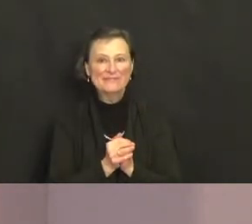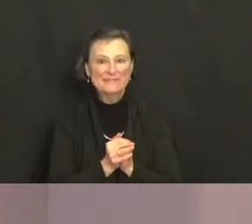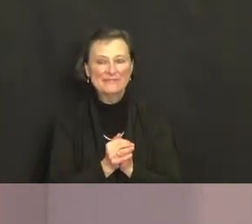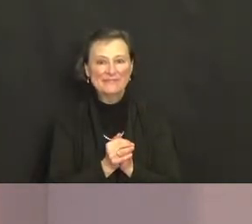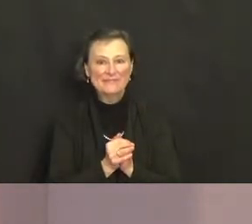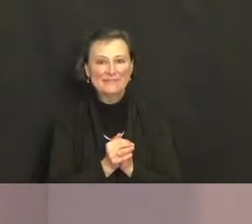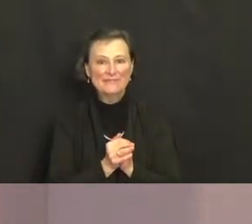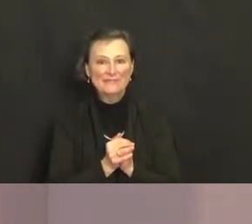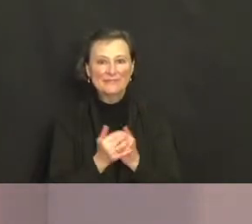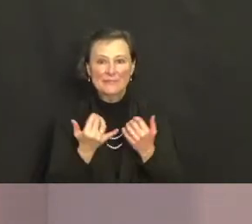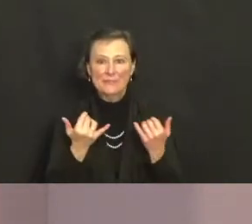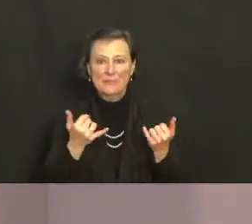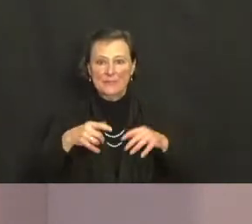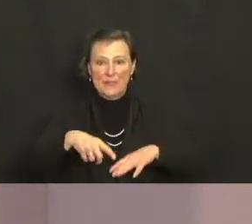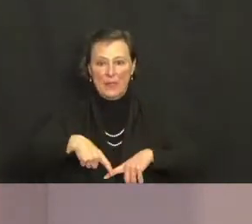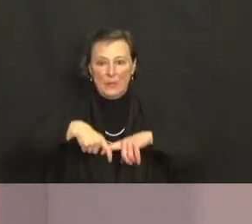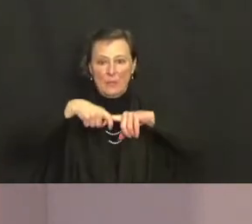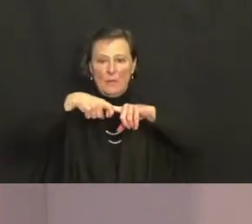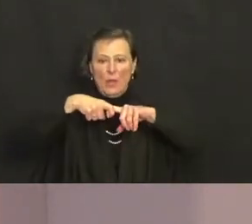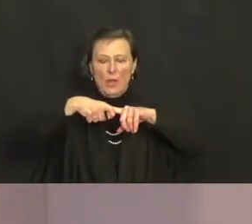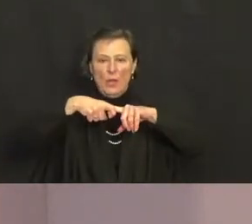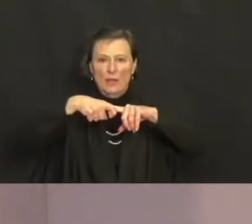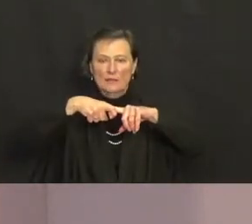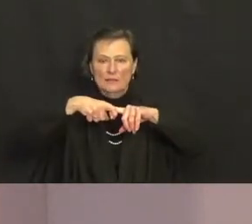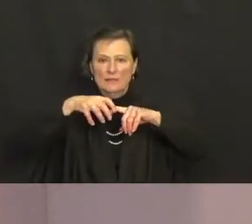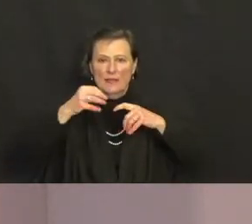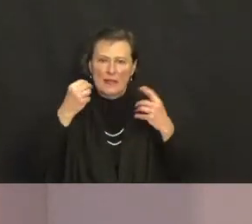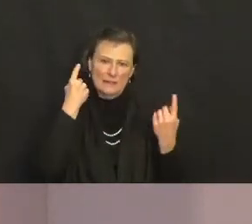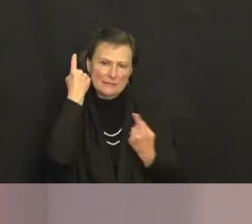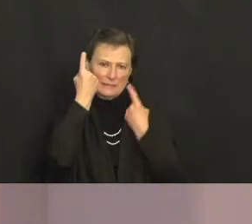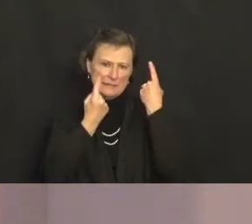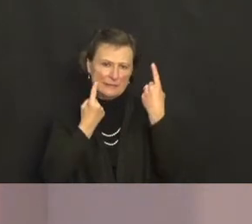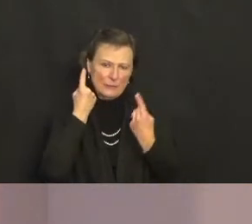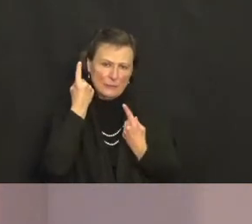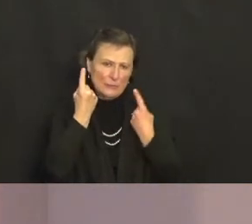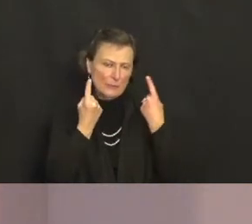Let us pause now and consider this.